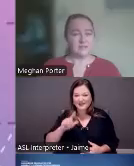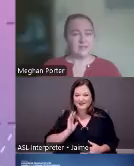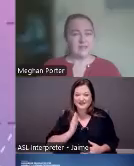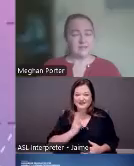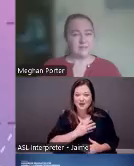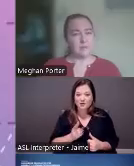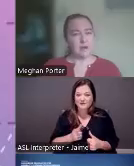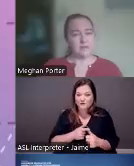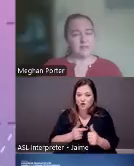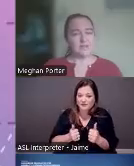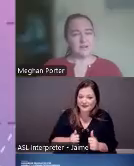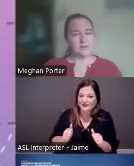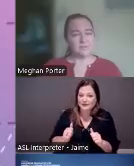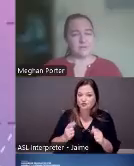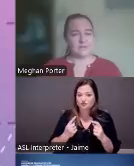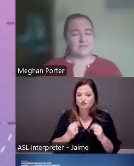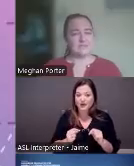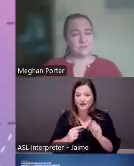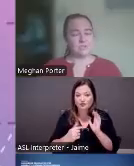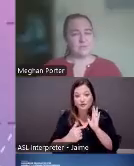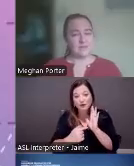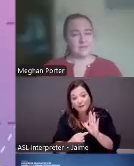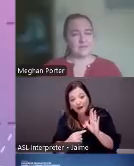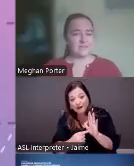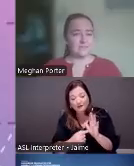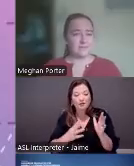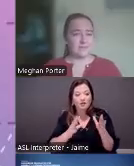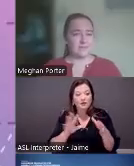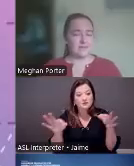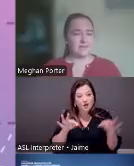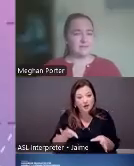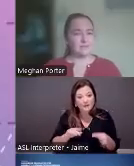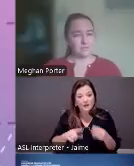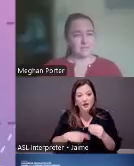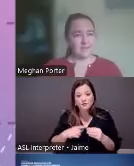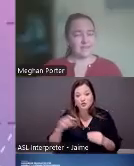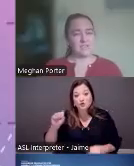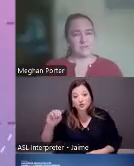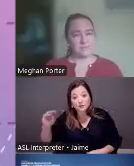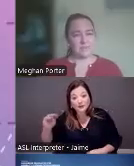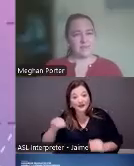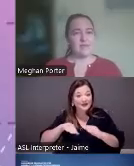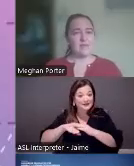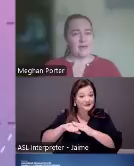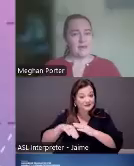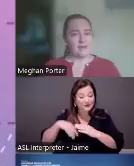model and talk about what social media accessibility looks like and should be.